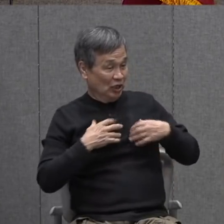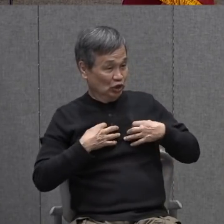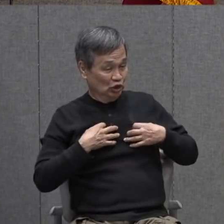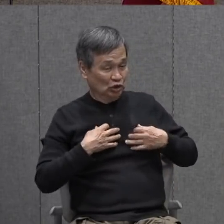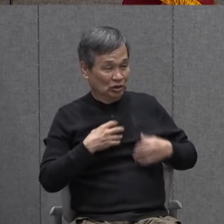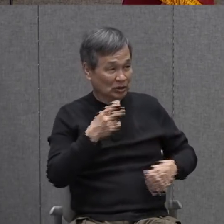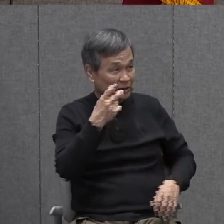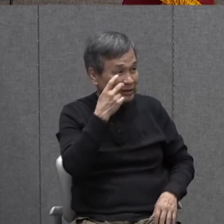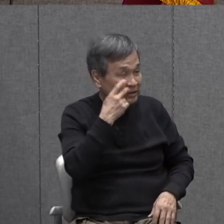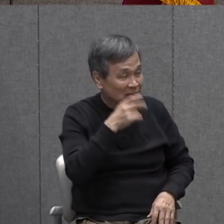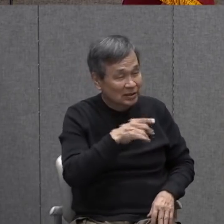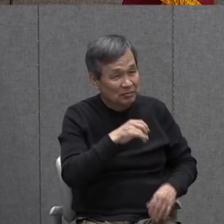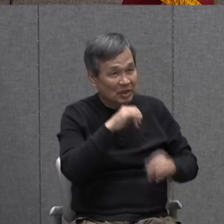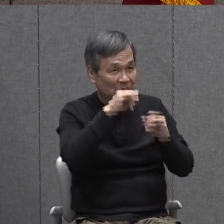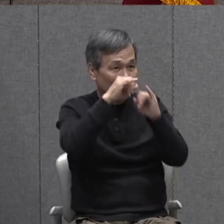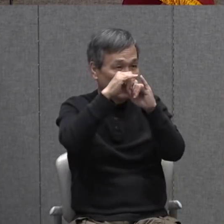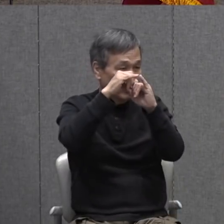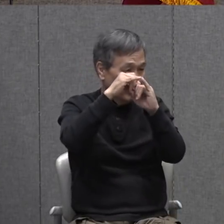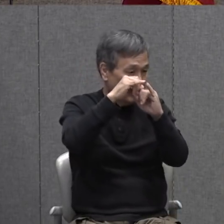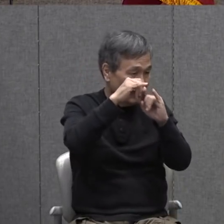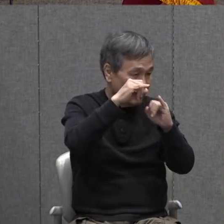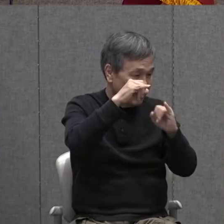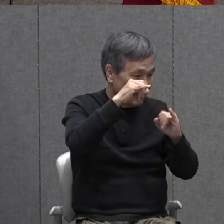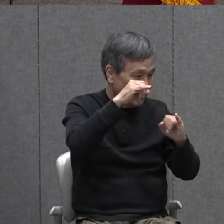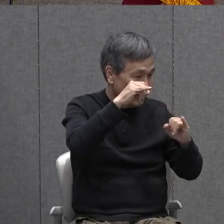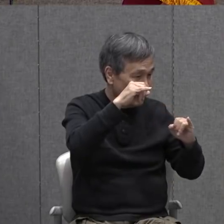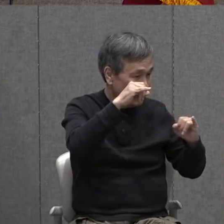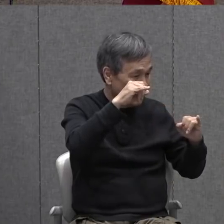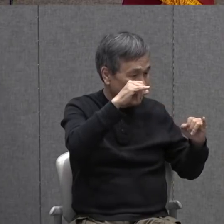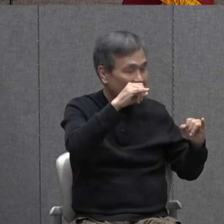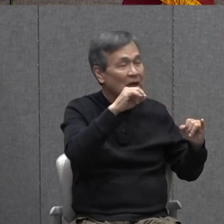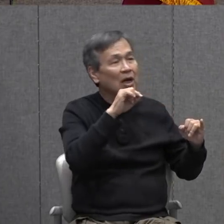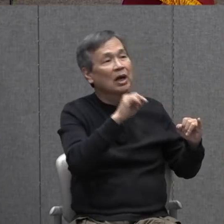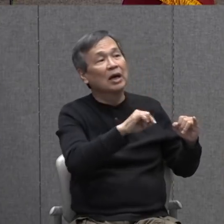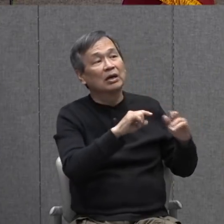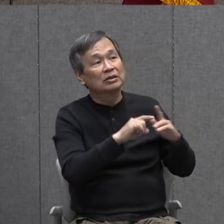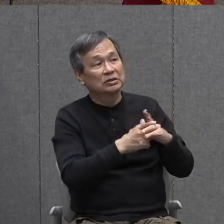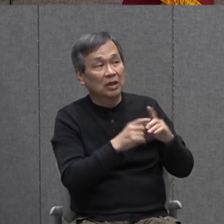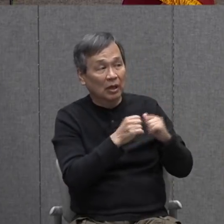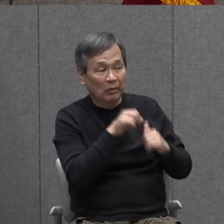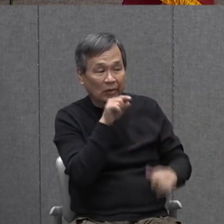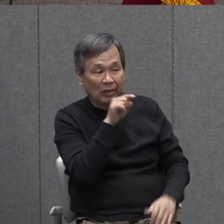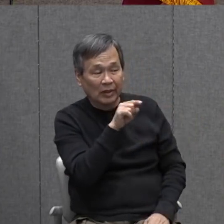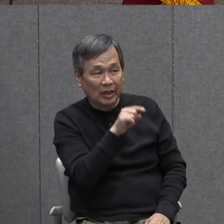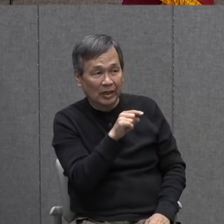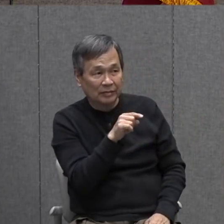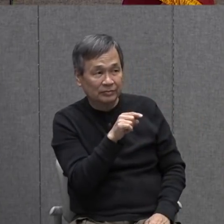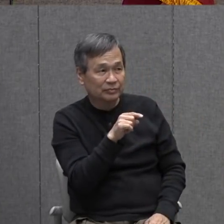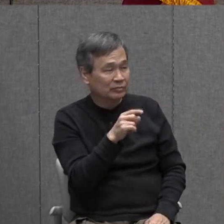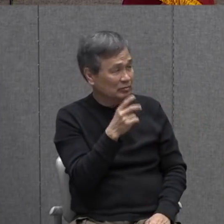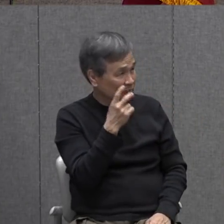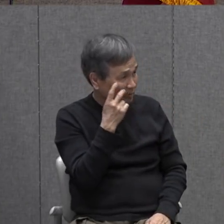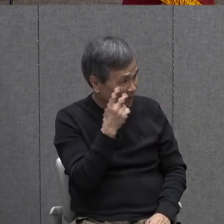I might start with that because that's a line. It gives me something to work with. And then see how it's kind of organic